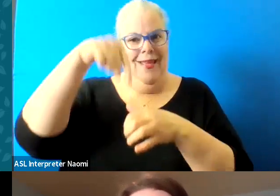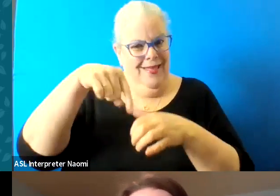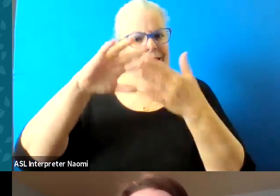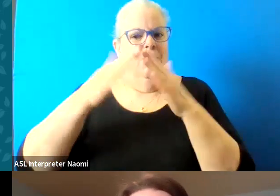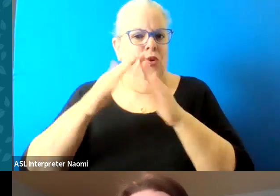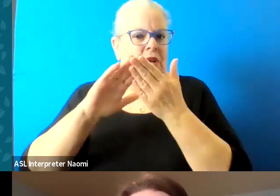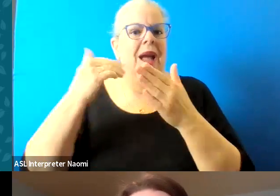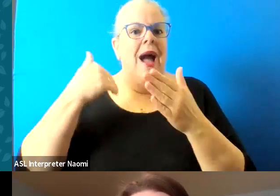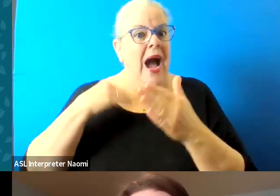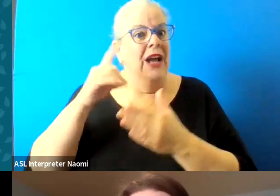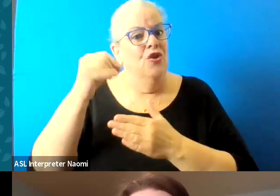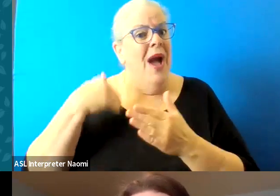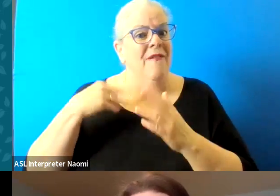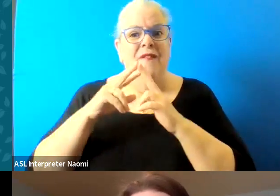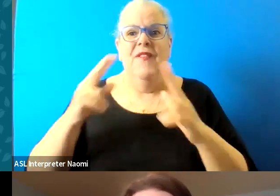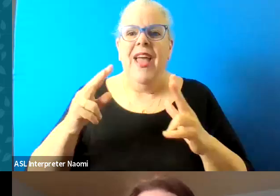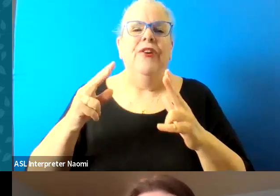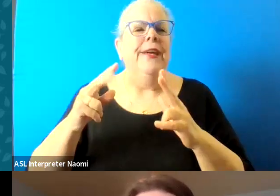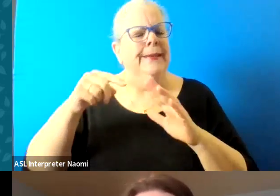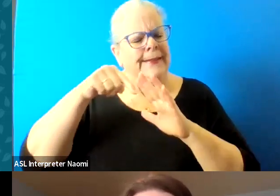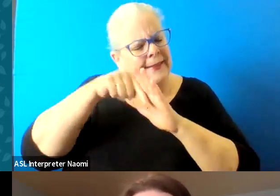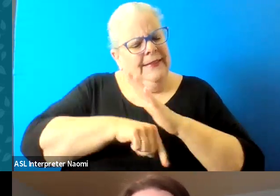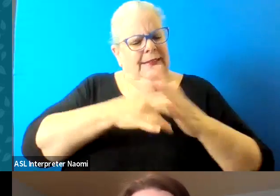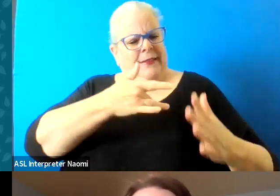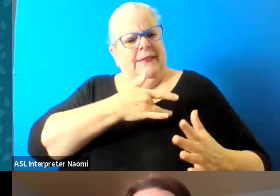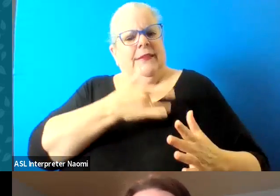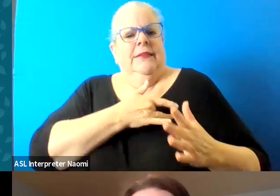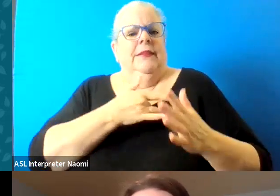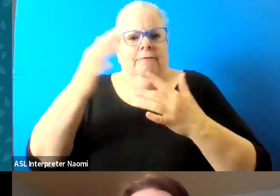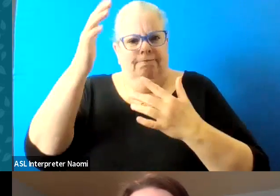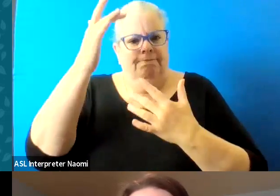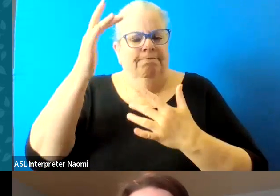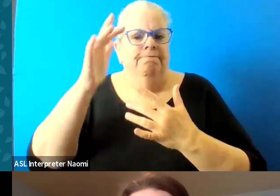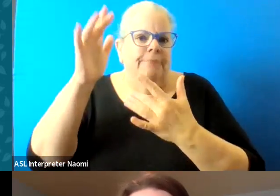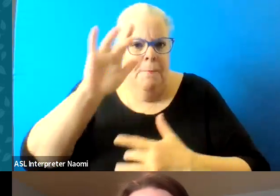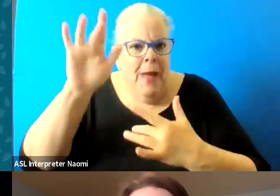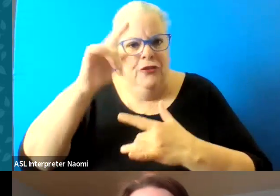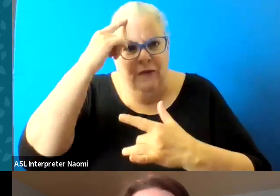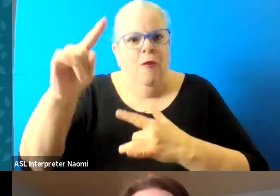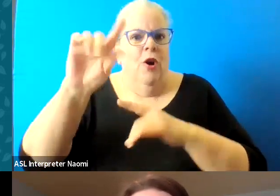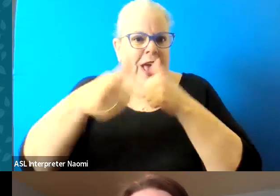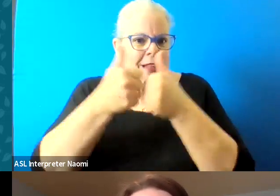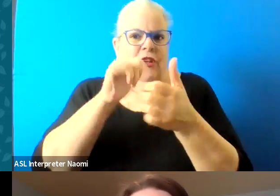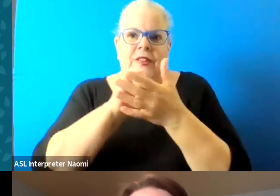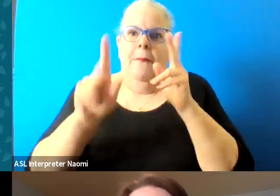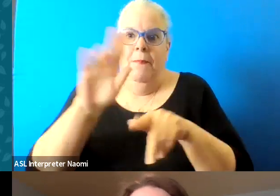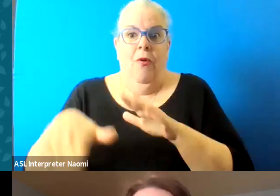I do have a very deep seated compassion and realistic understanding of some of the challenges that you guys face. So again, I just wanted to say,